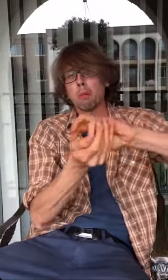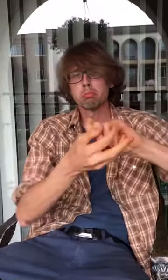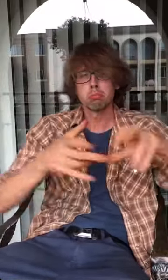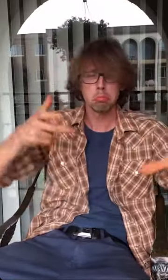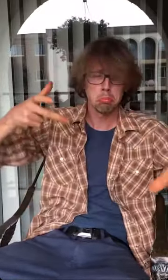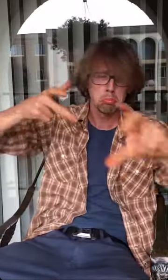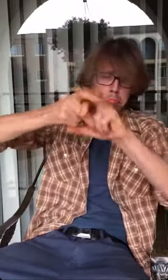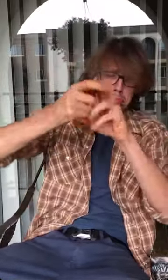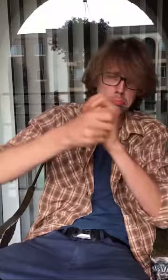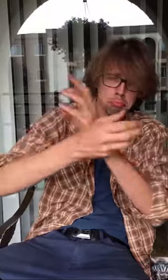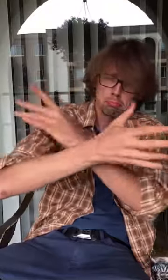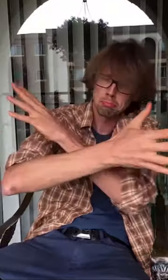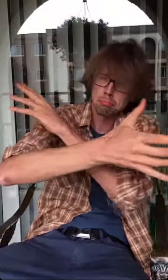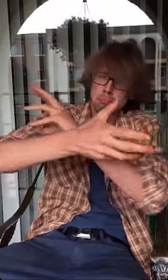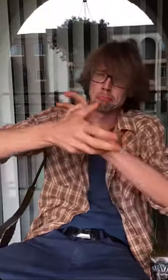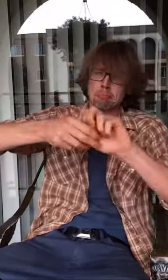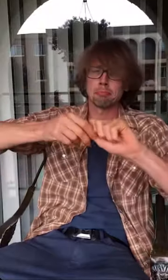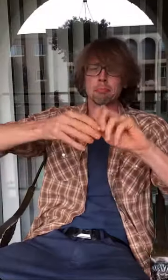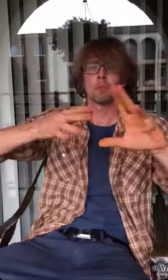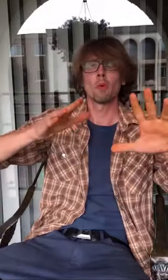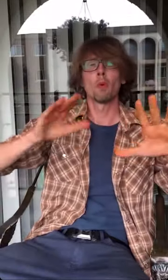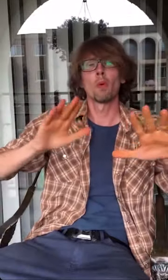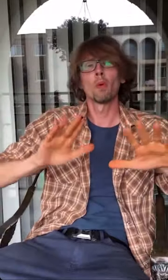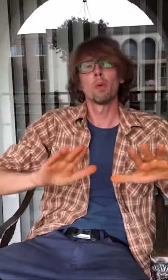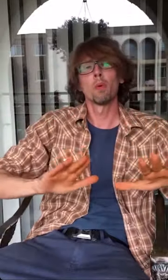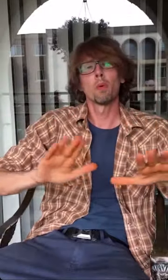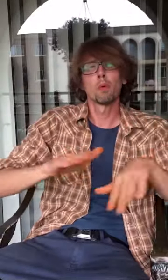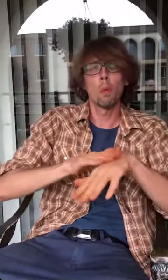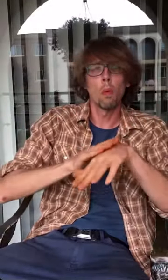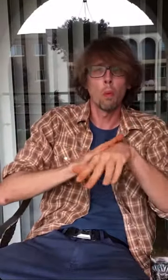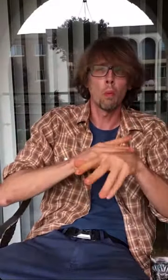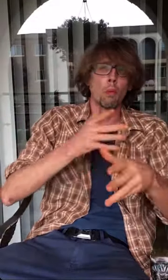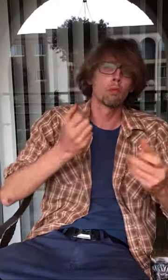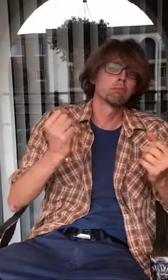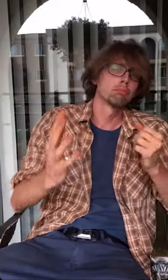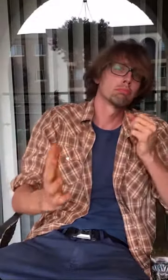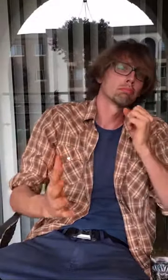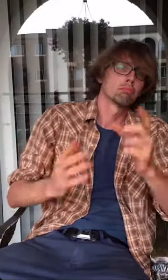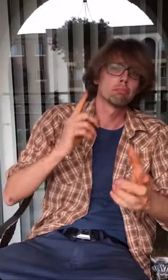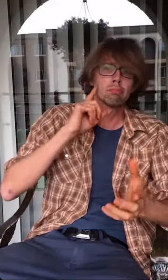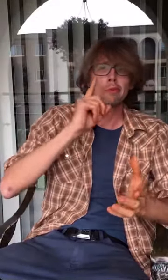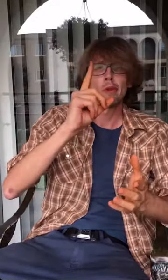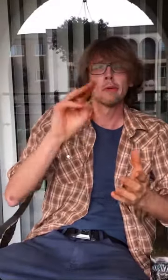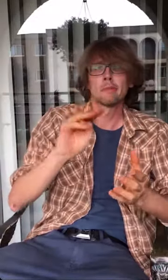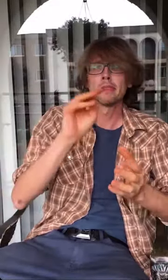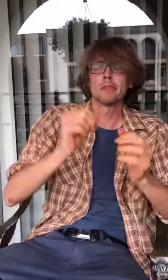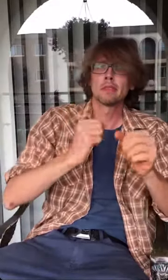There are collisions and idylls. One could take a million years to sign,